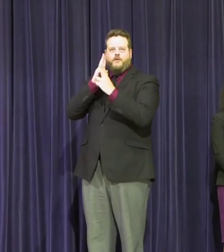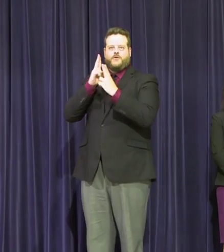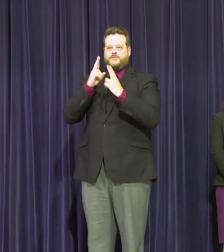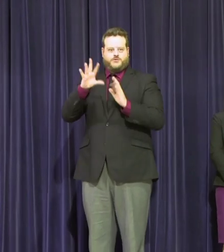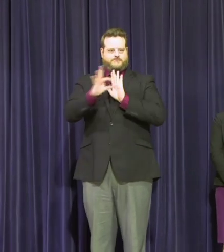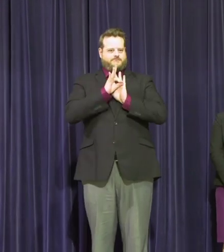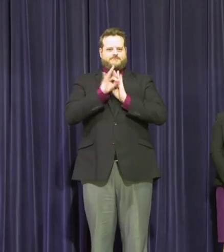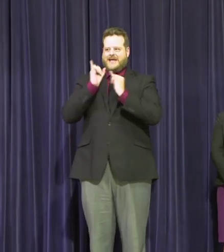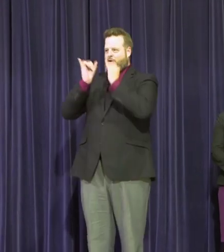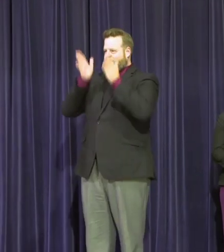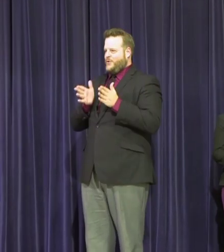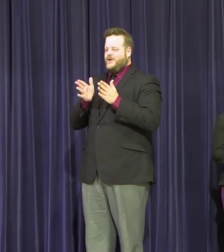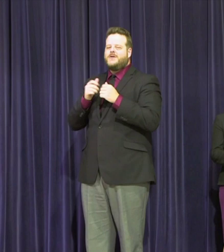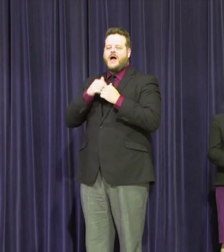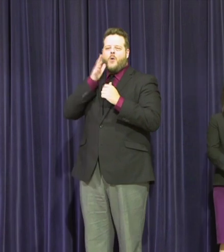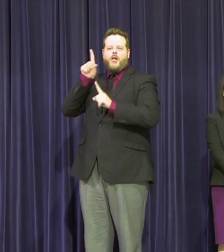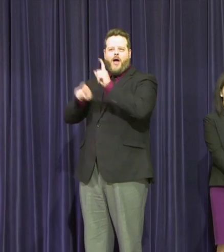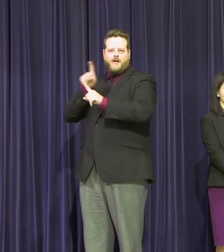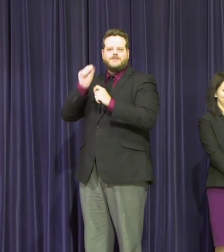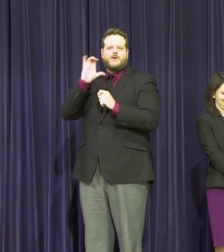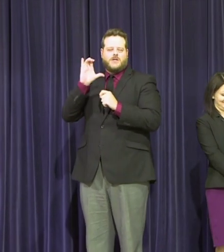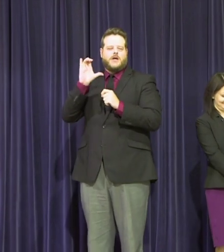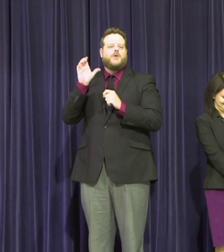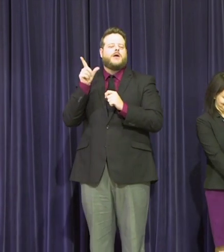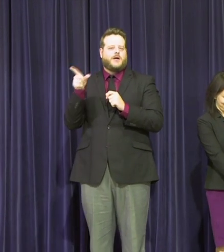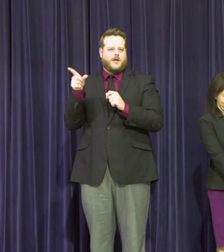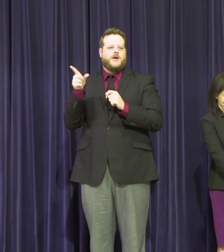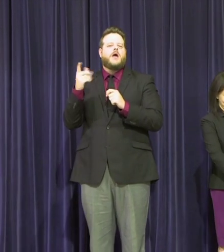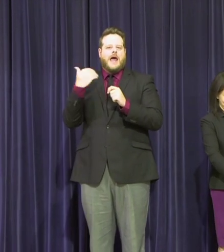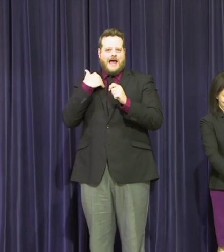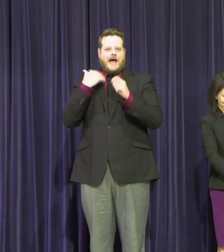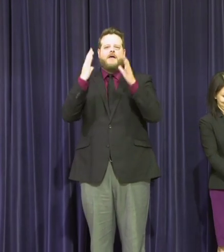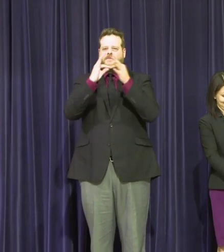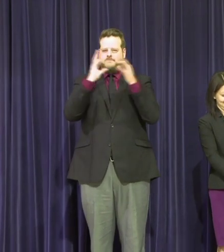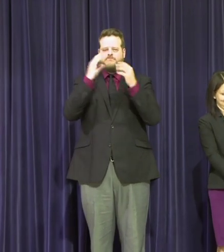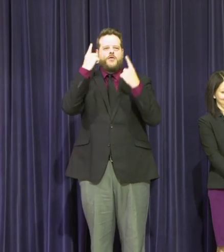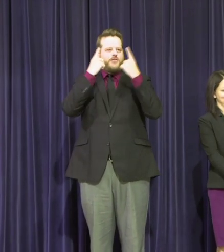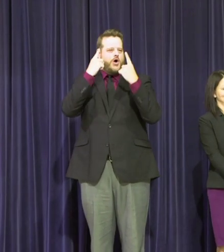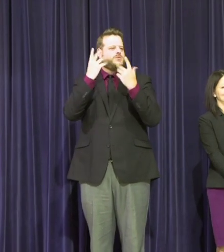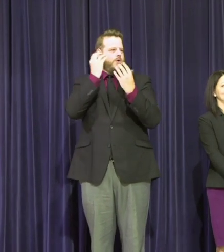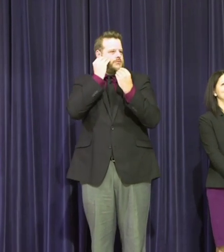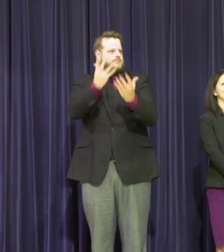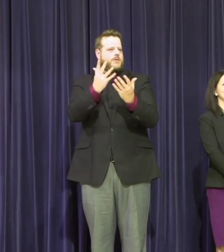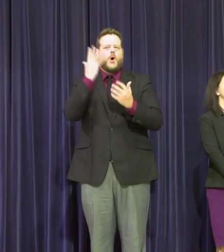I am going to ask the Secretary some questions, she has some thoughts she wants to express about why she came here